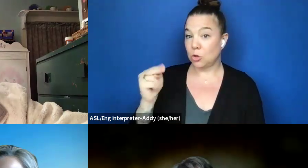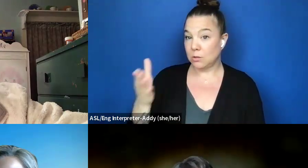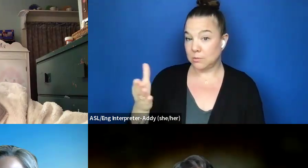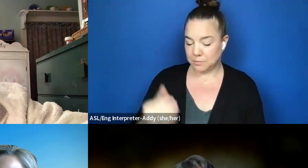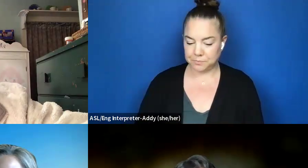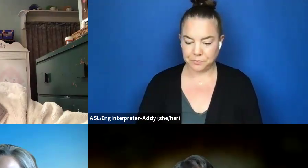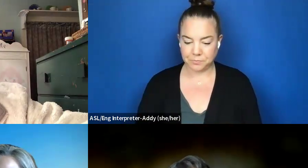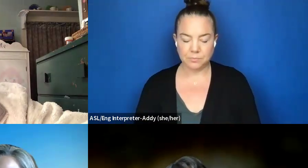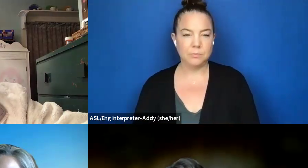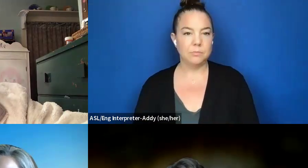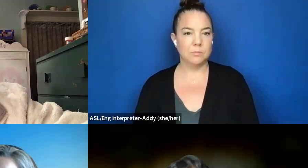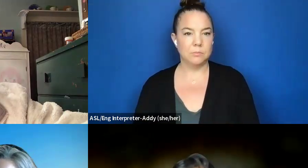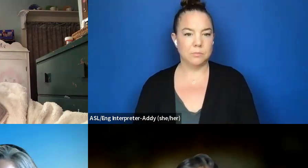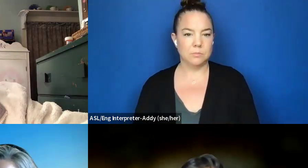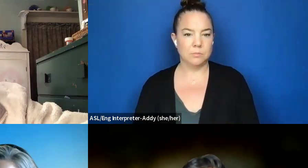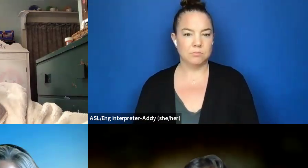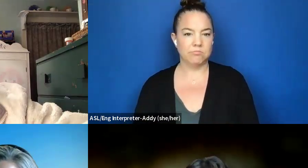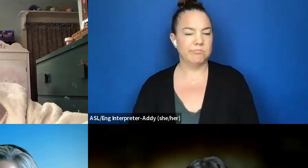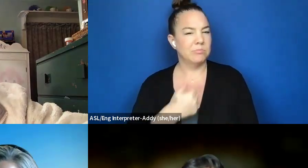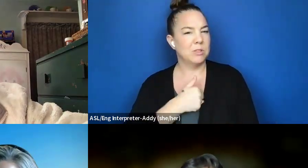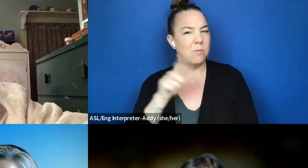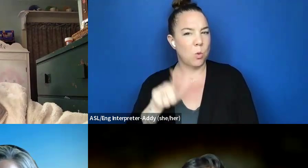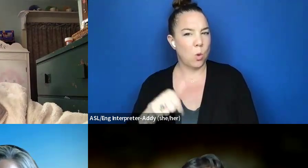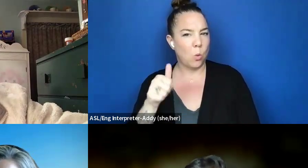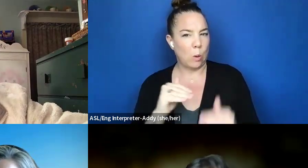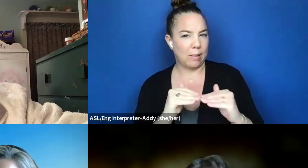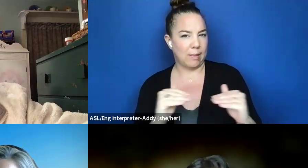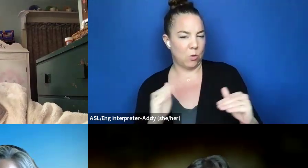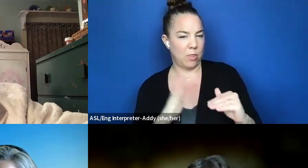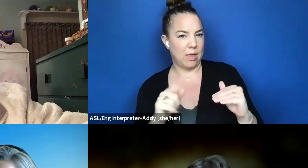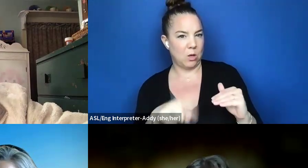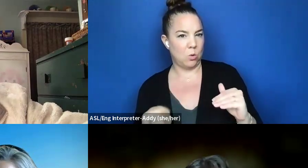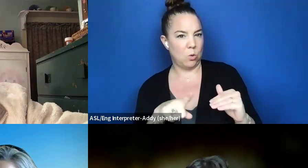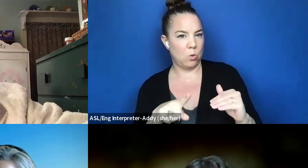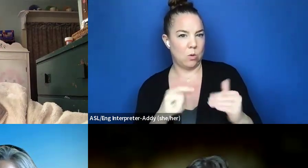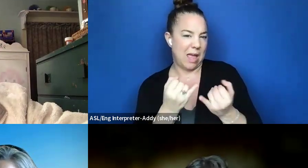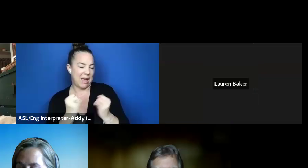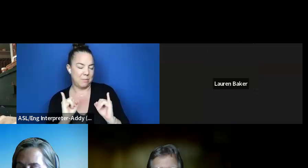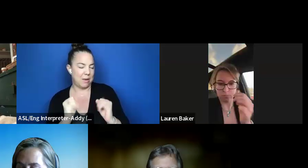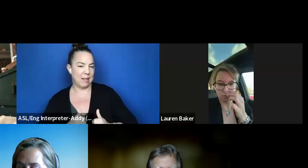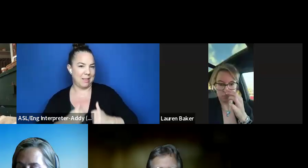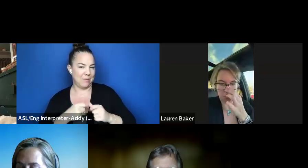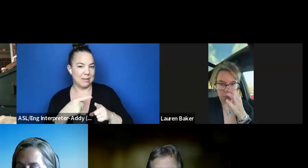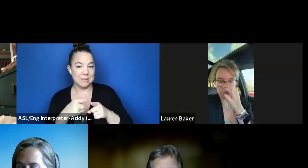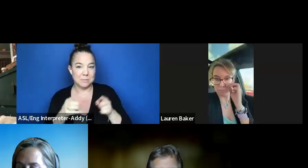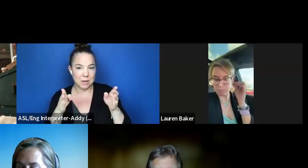Don Posh: being that I'm at a lower level than some of you are. I'm I'm an independent living specialist. I go see the people.